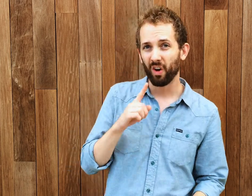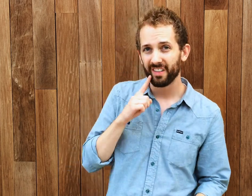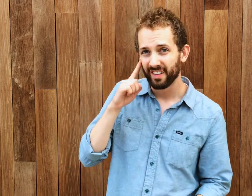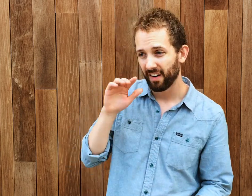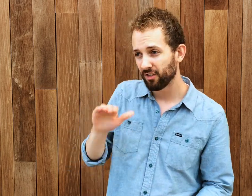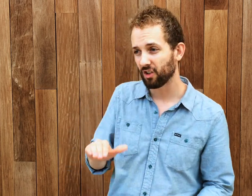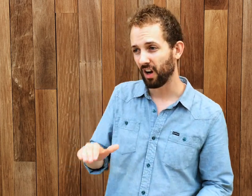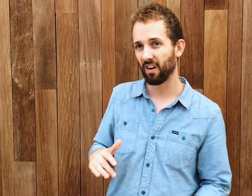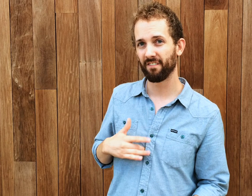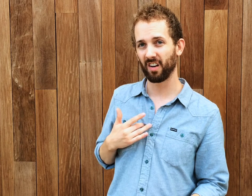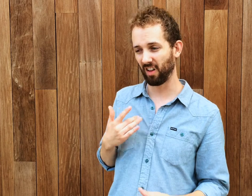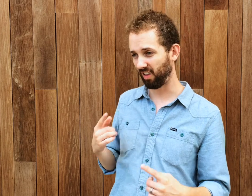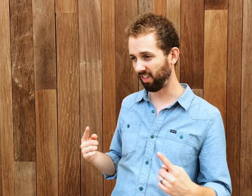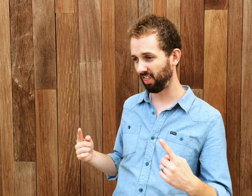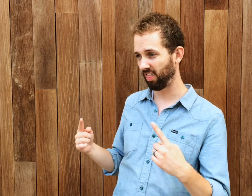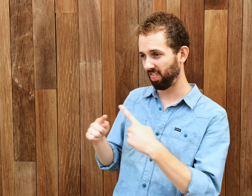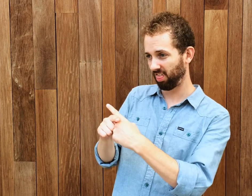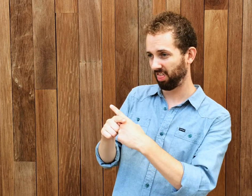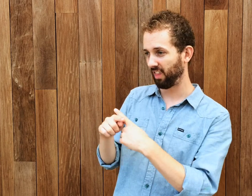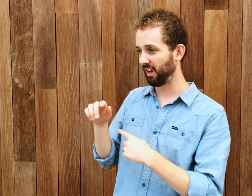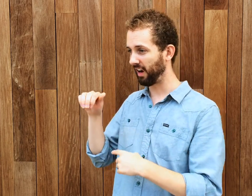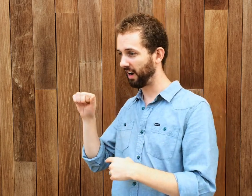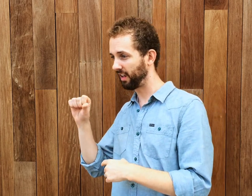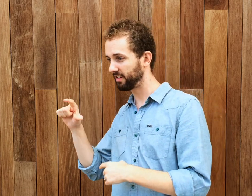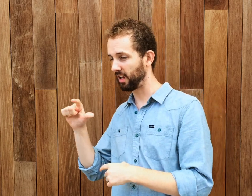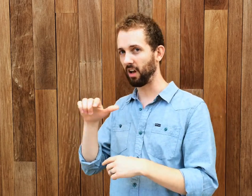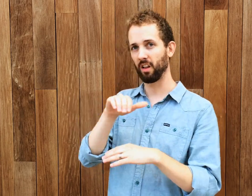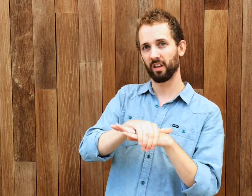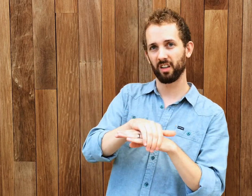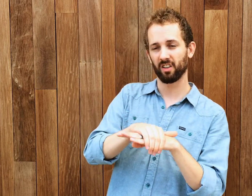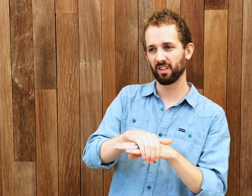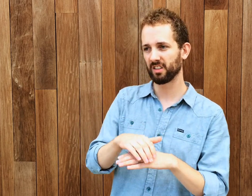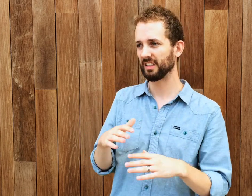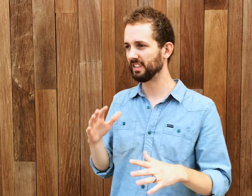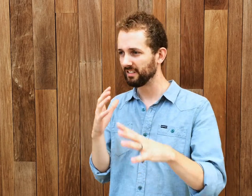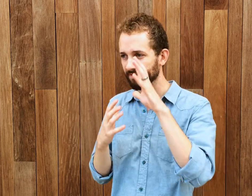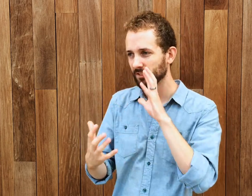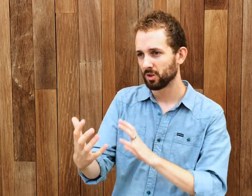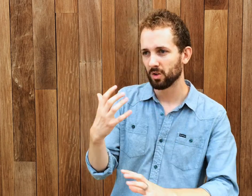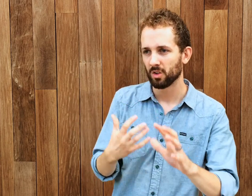If you feel that your deaf child has language confusion between ASL and English, do not worry.